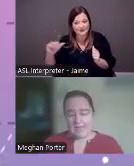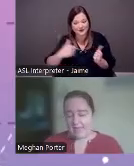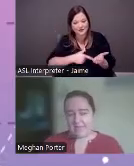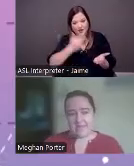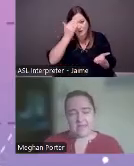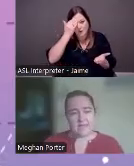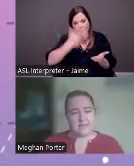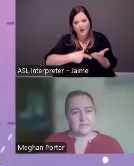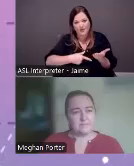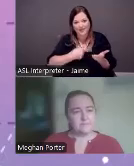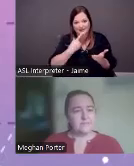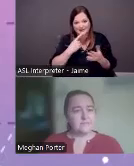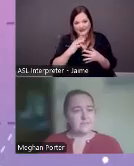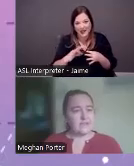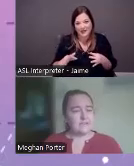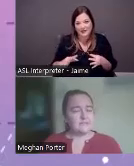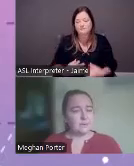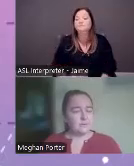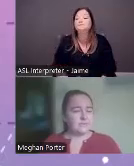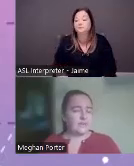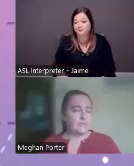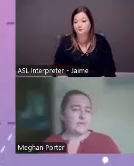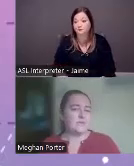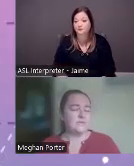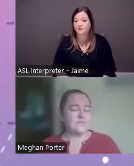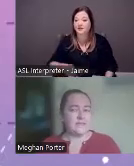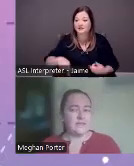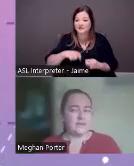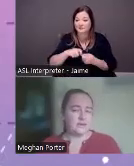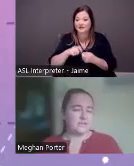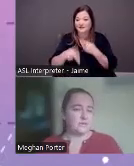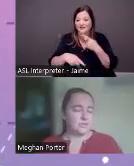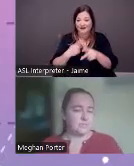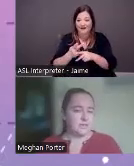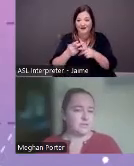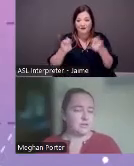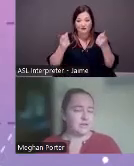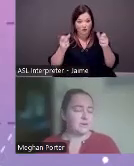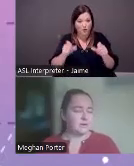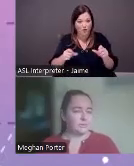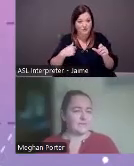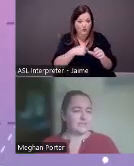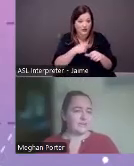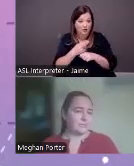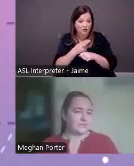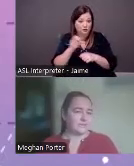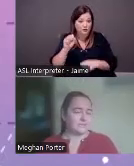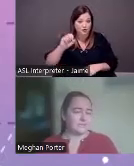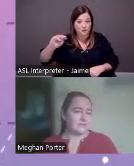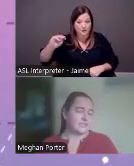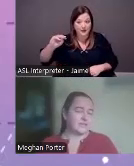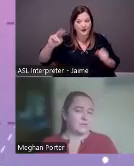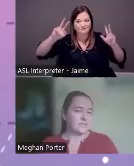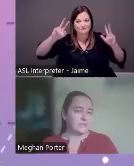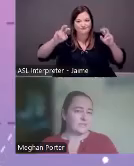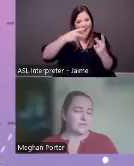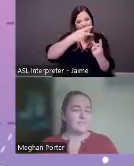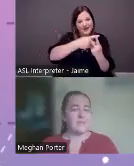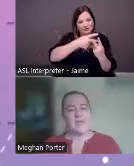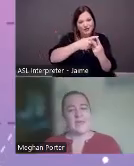And then a specific kind of post that we use in our social media # program are Wednesday Wisdoms, hashtag #WednesdayWisdom.